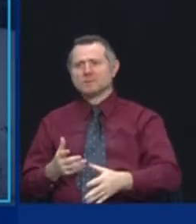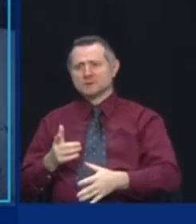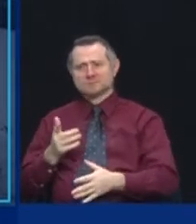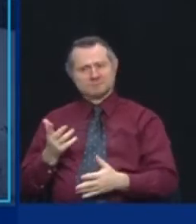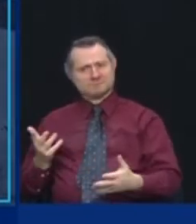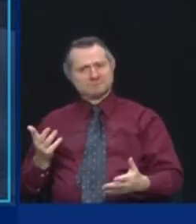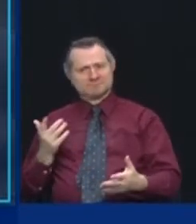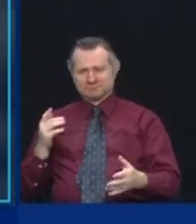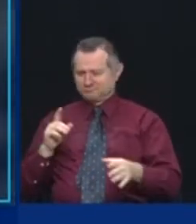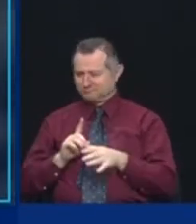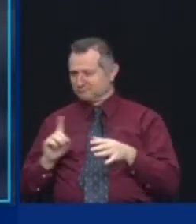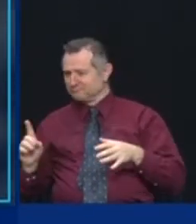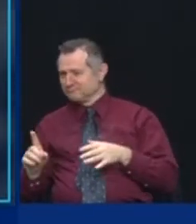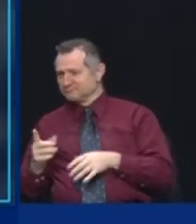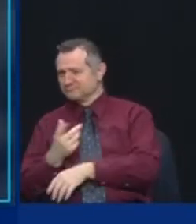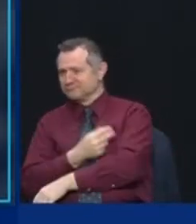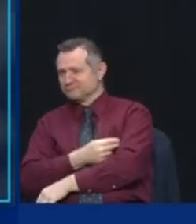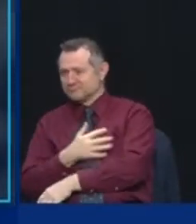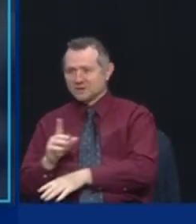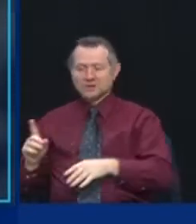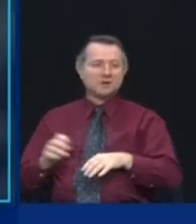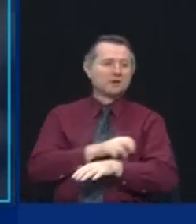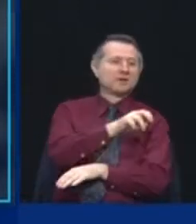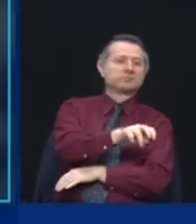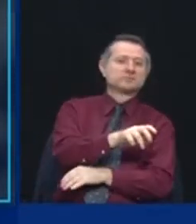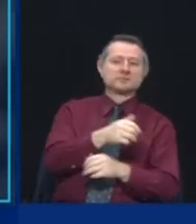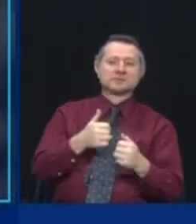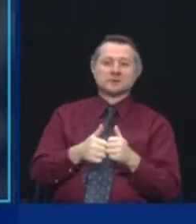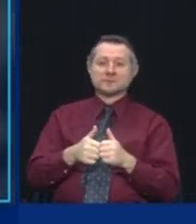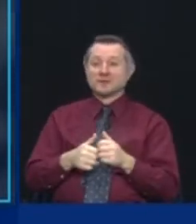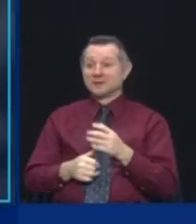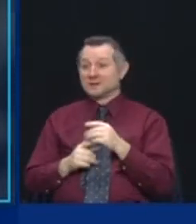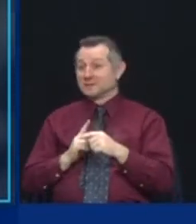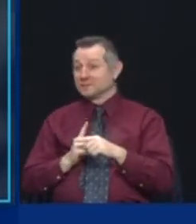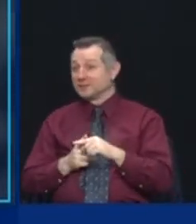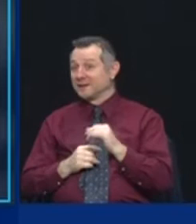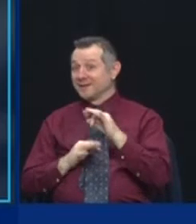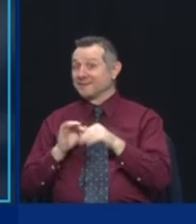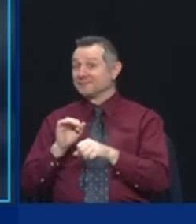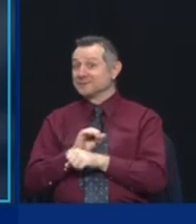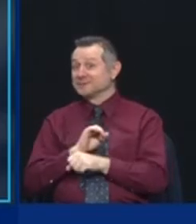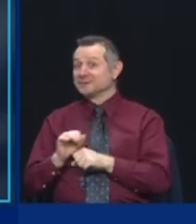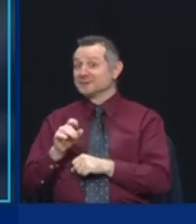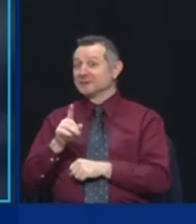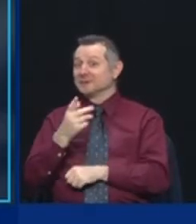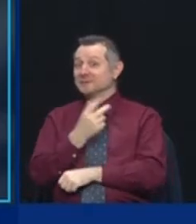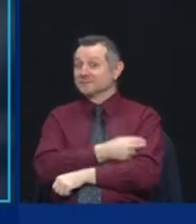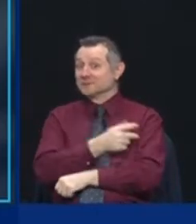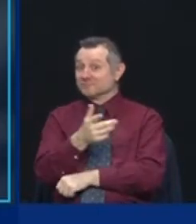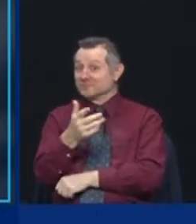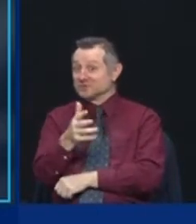YOU'RE GOING TO THE GAME ANYWAY. IT'S ON YOUR WAY.